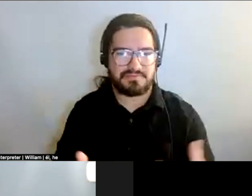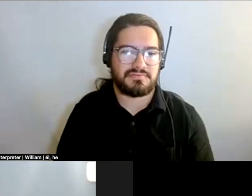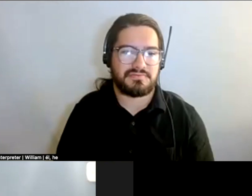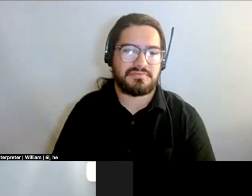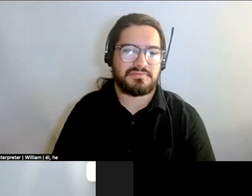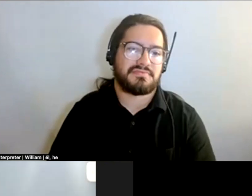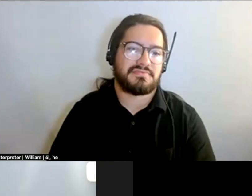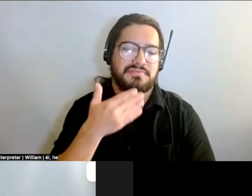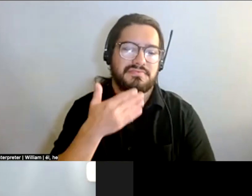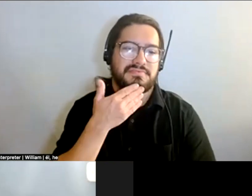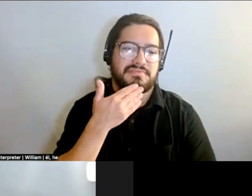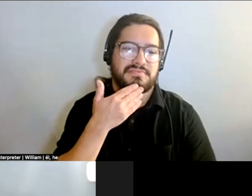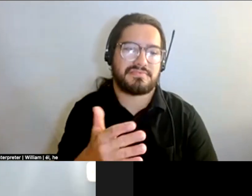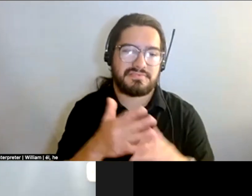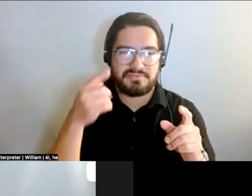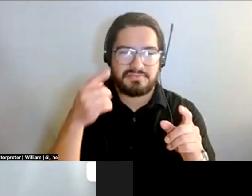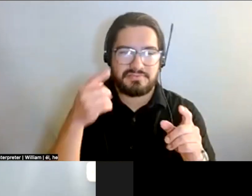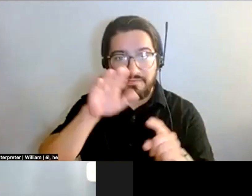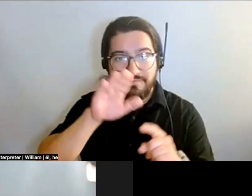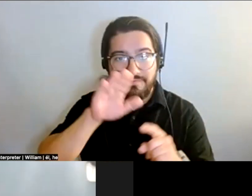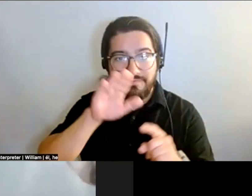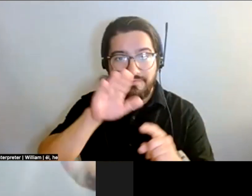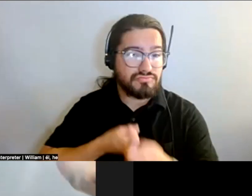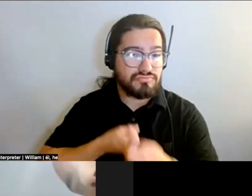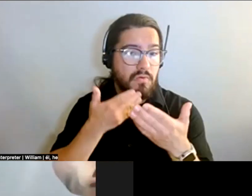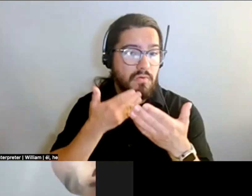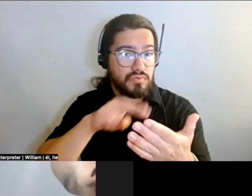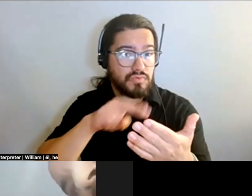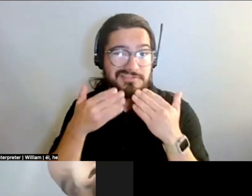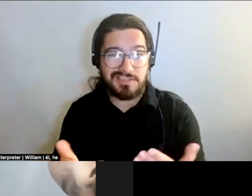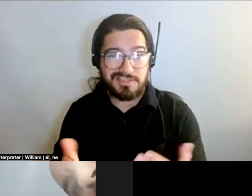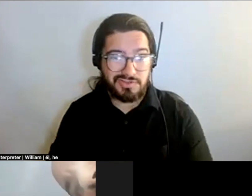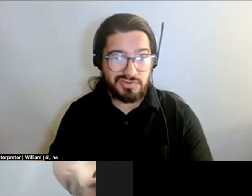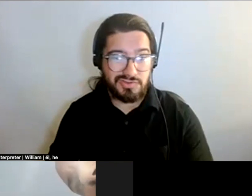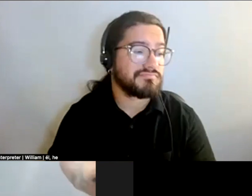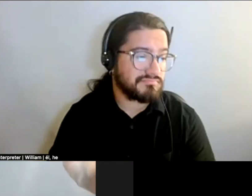[…CD continues speaking in Spanish.] Muchos gracias.